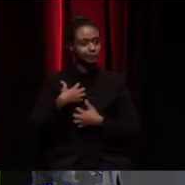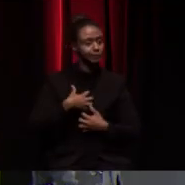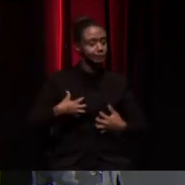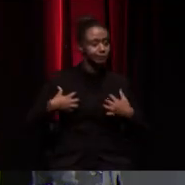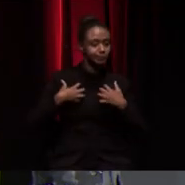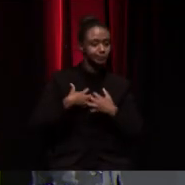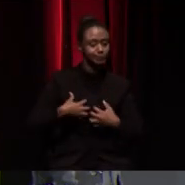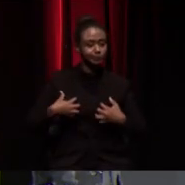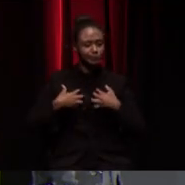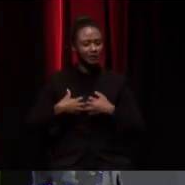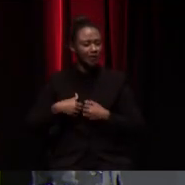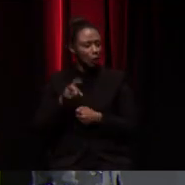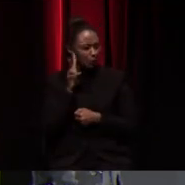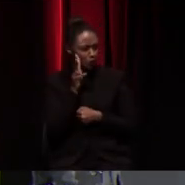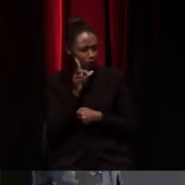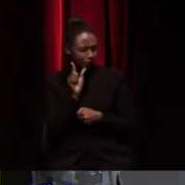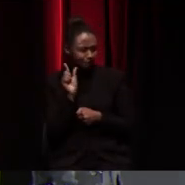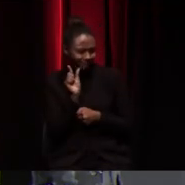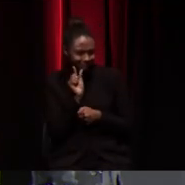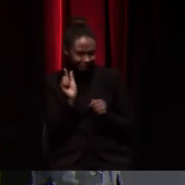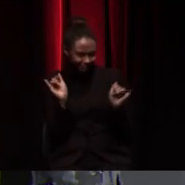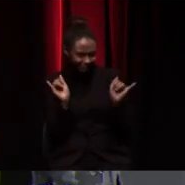I’d like to tell you a brief story about it.